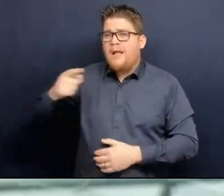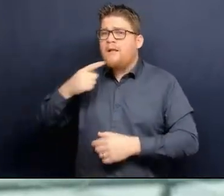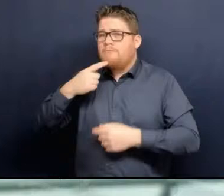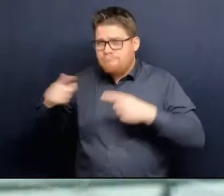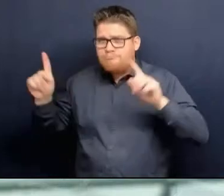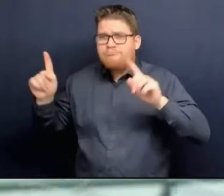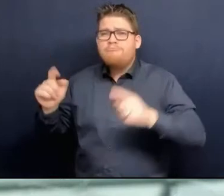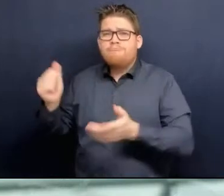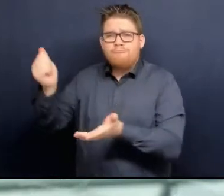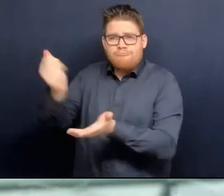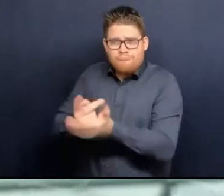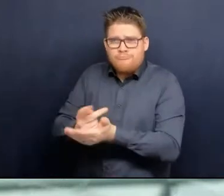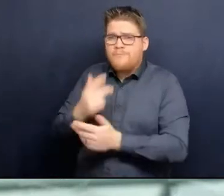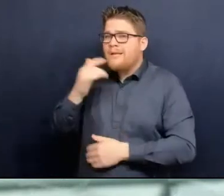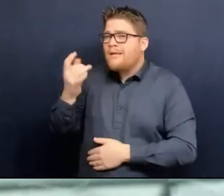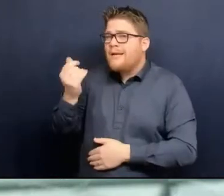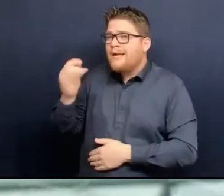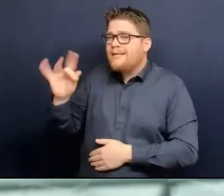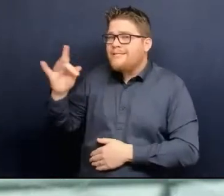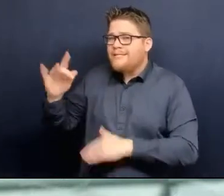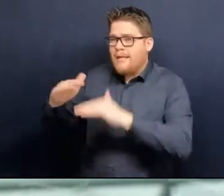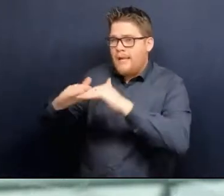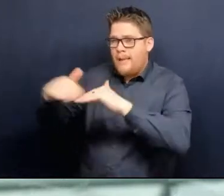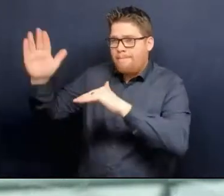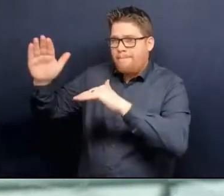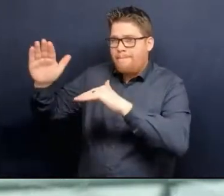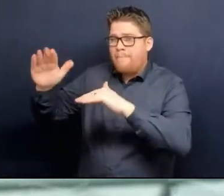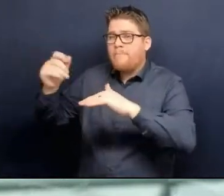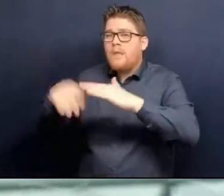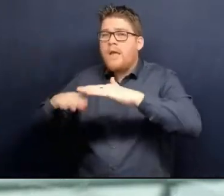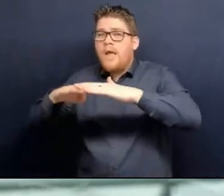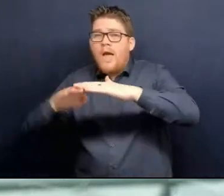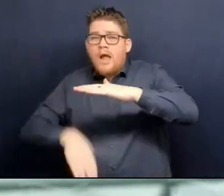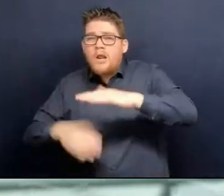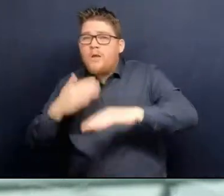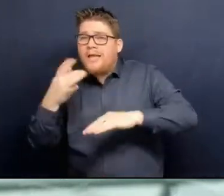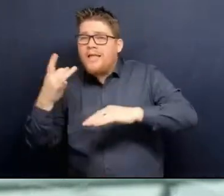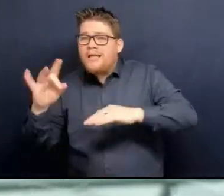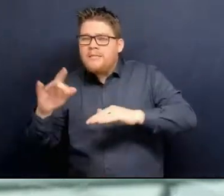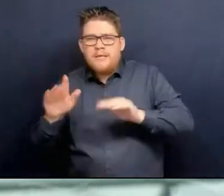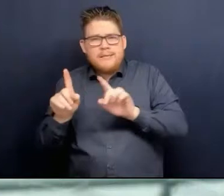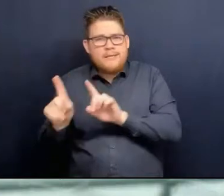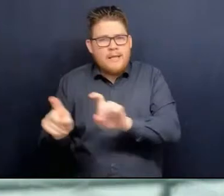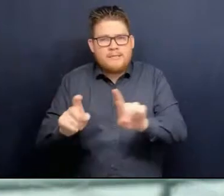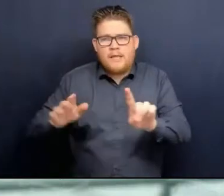is approved for use for people 18 and above It is not yet been